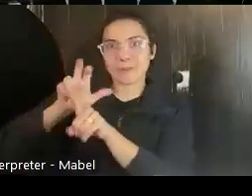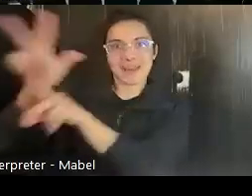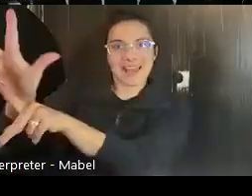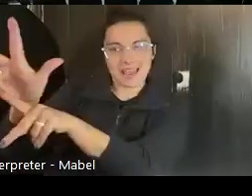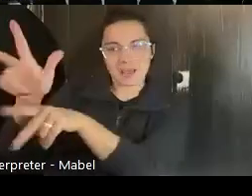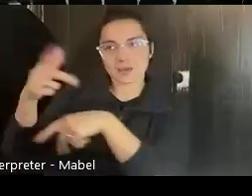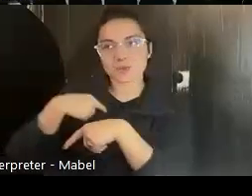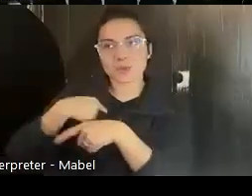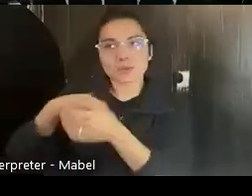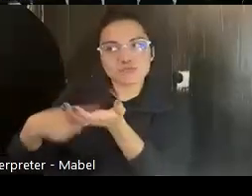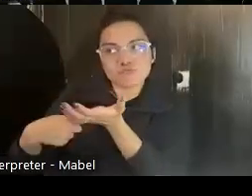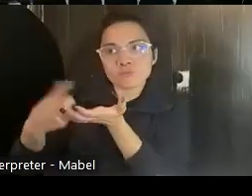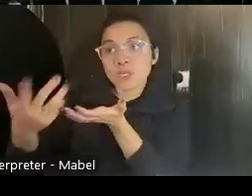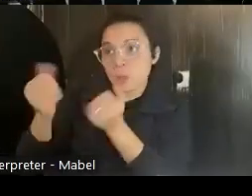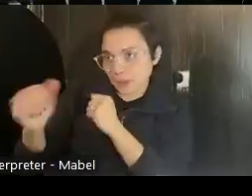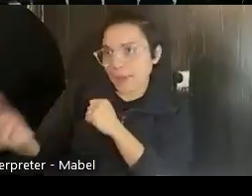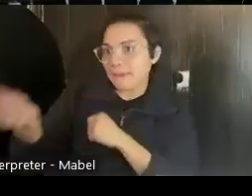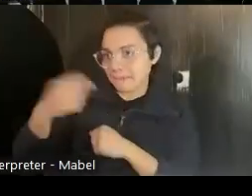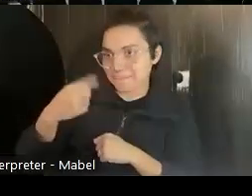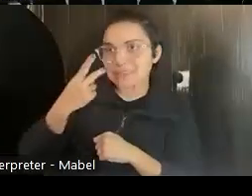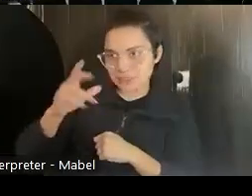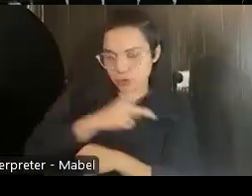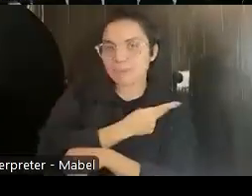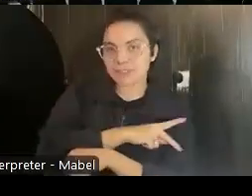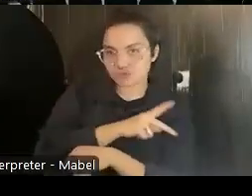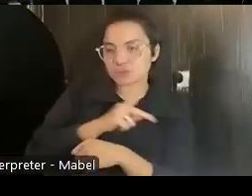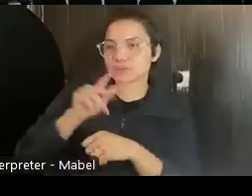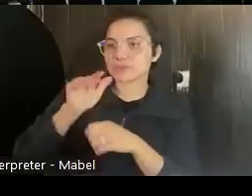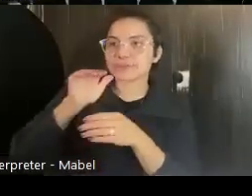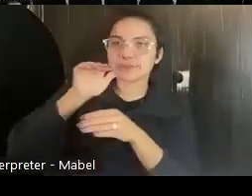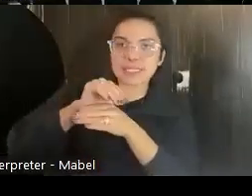being able to see their patients in the evening and on the weekend we've stressed that we are not